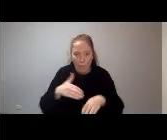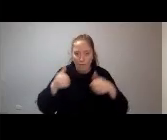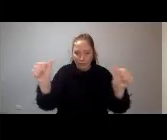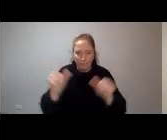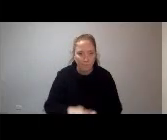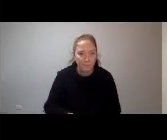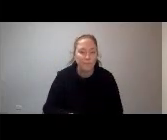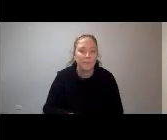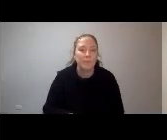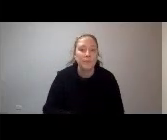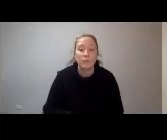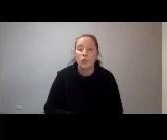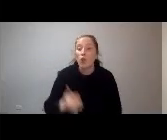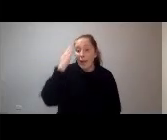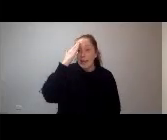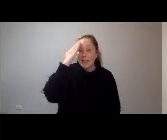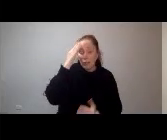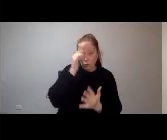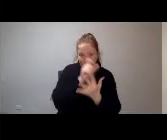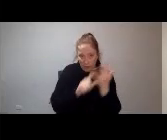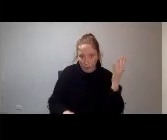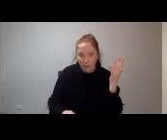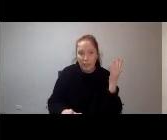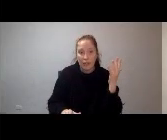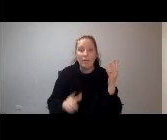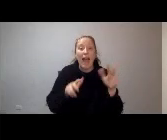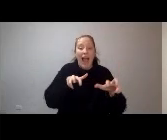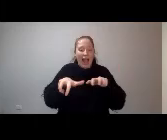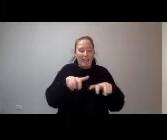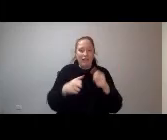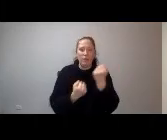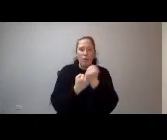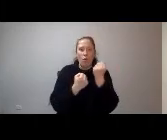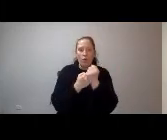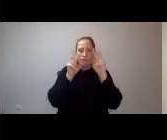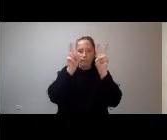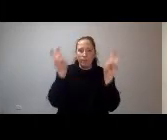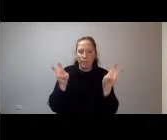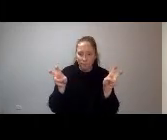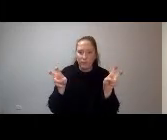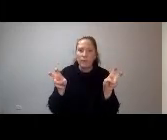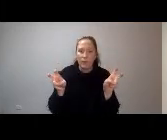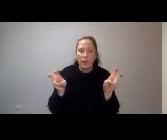In intellectual disability, active support is the evidence-based practice